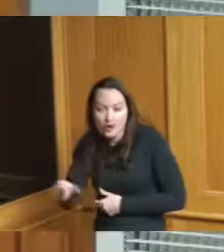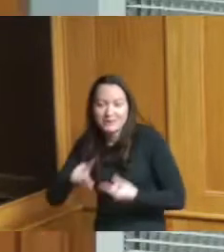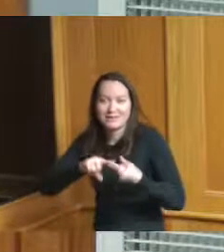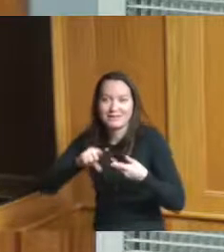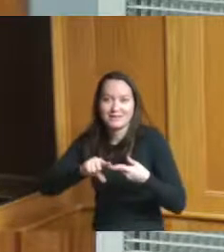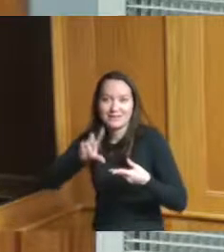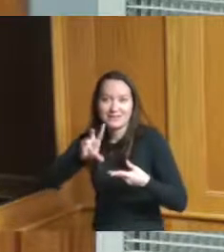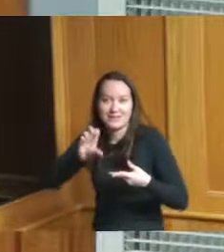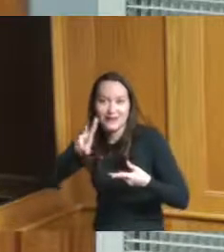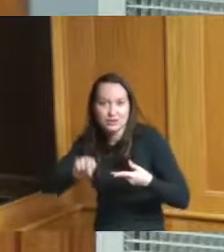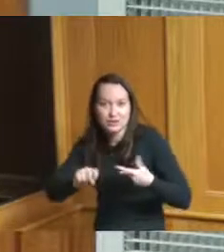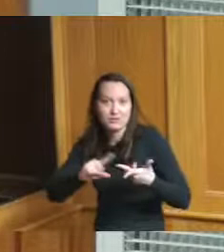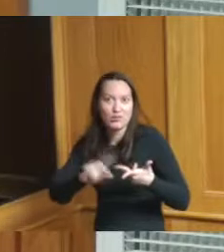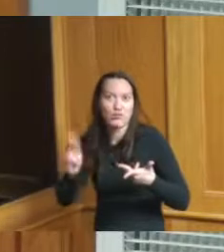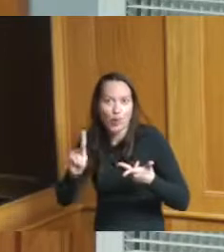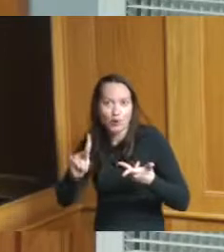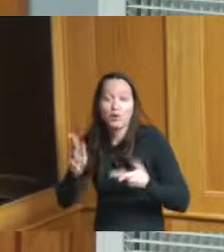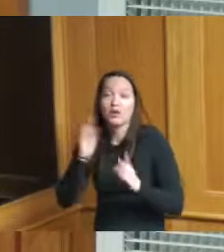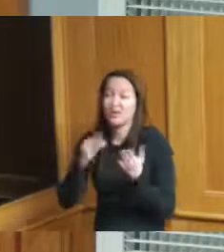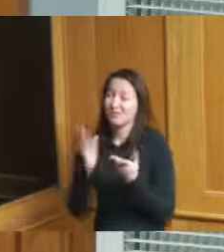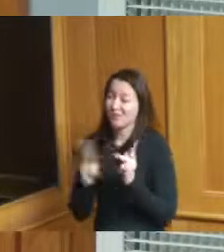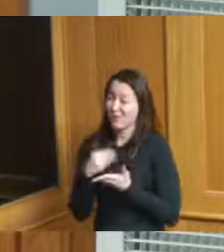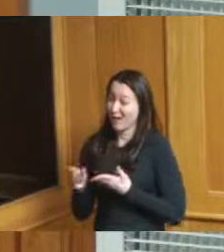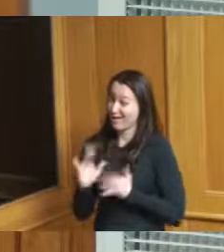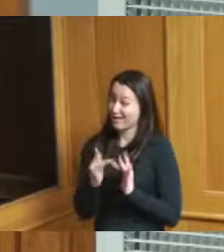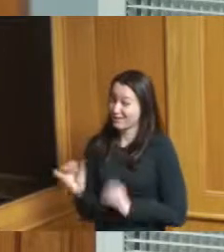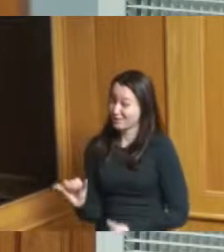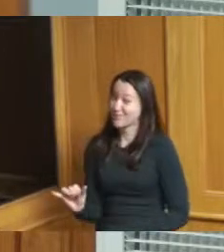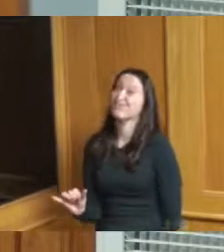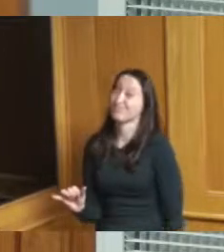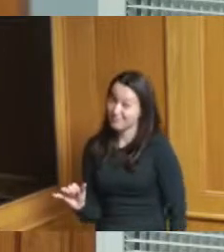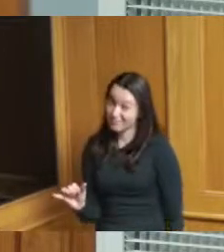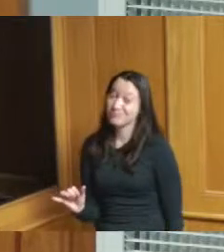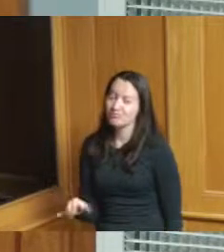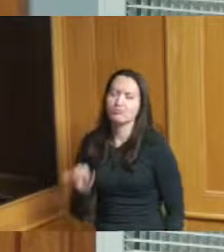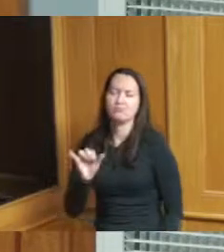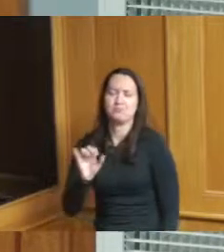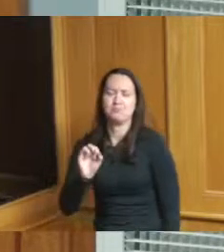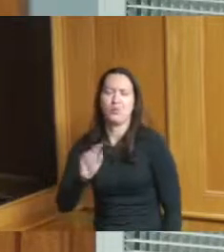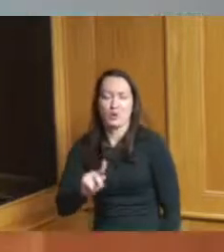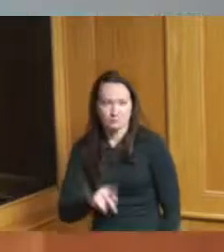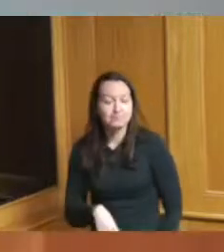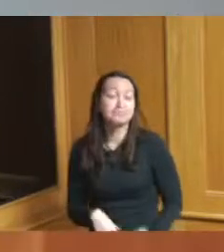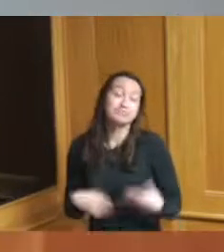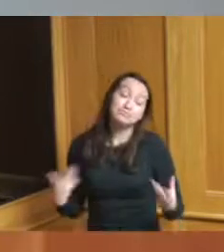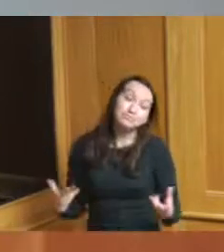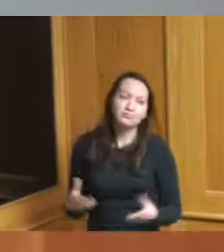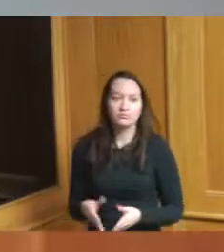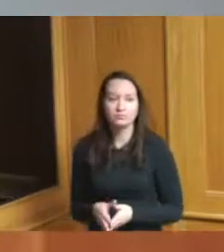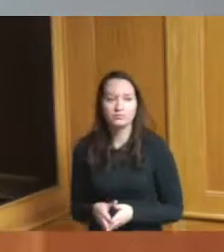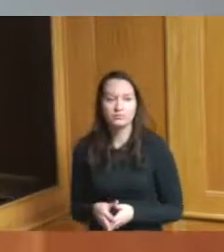they also and people are buying them online too so okay all right so well ask some whiz kid over at